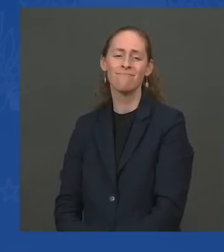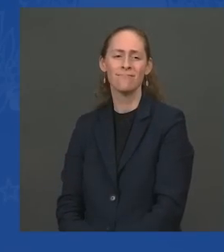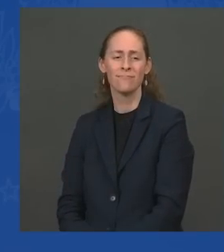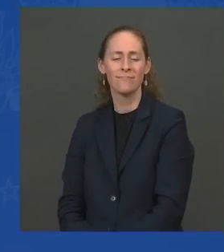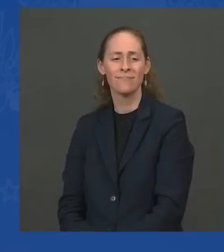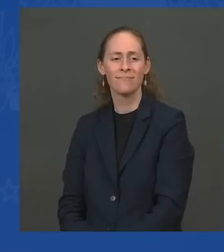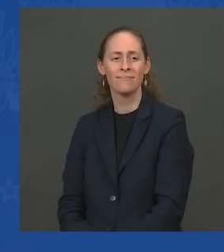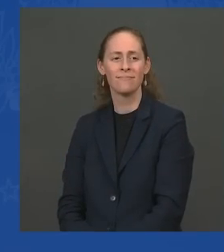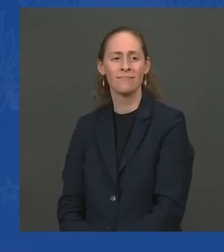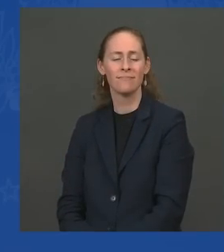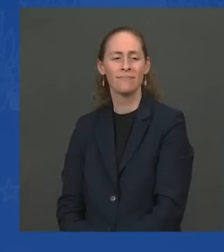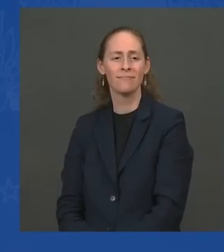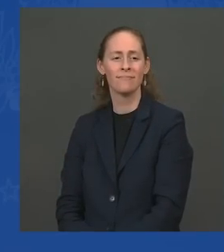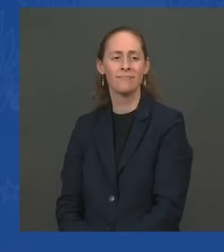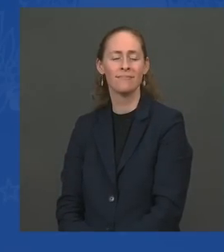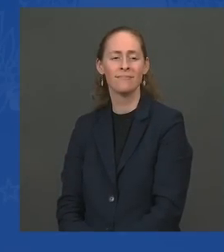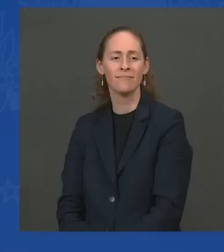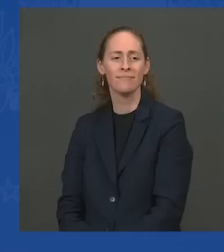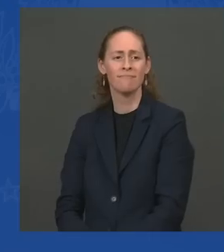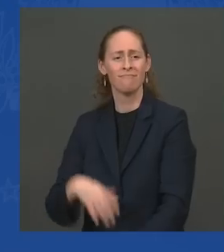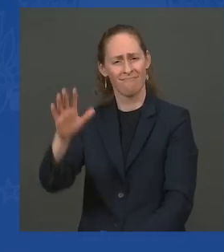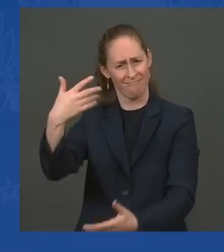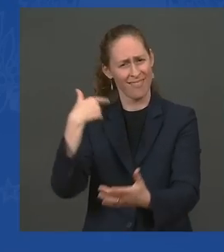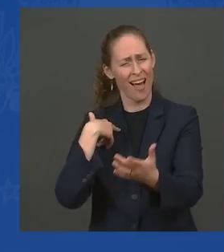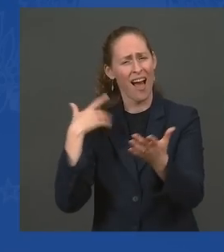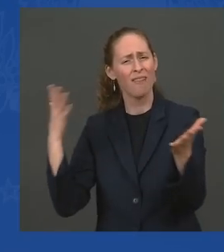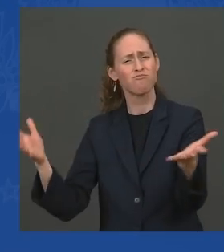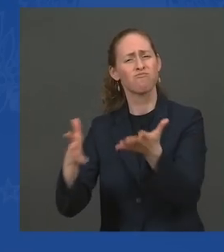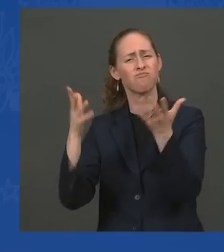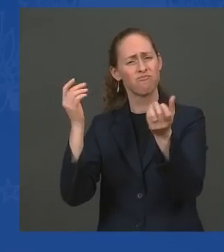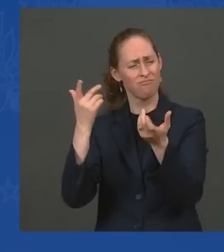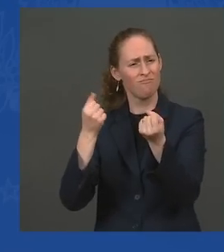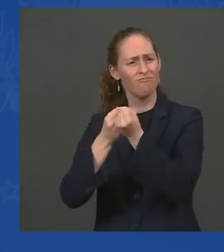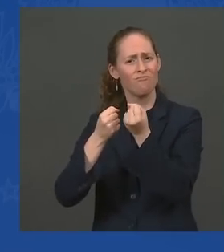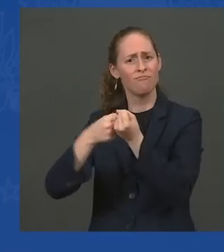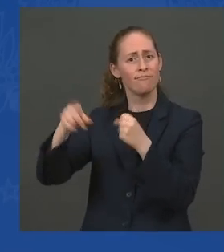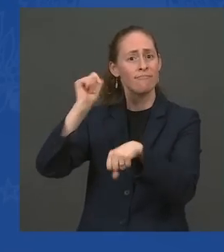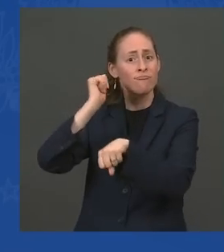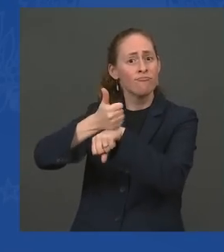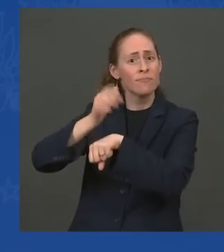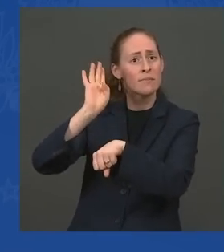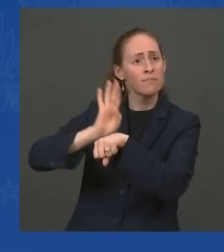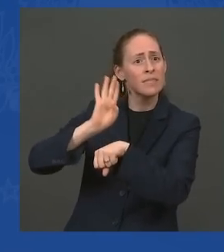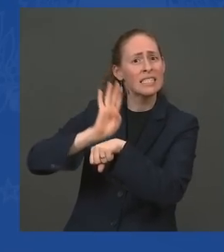But here's the deal: Look, I'm a capitalist. If want -- if you want to -- if you're able to make a million or a billion dollars, have at it.